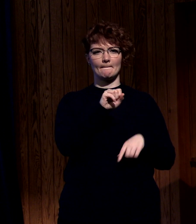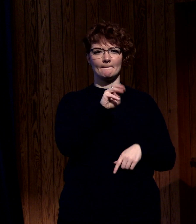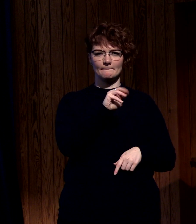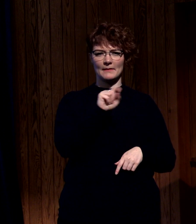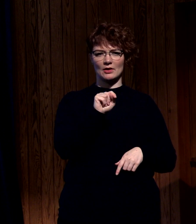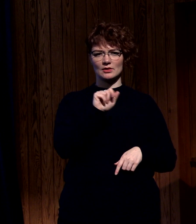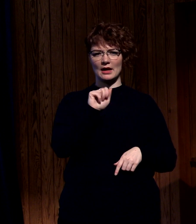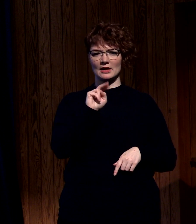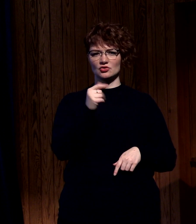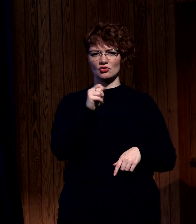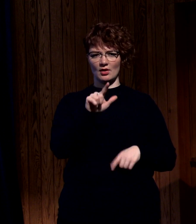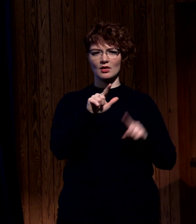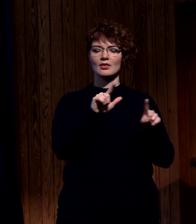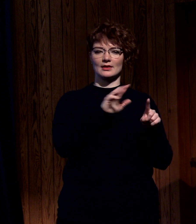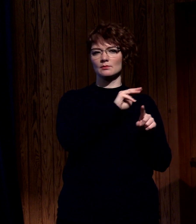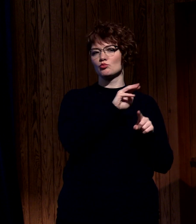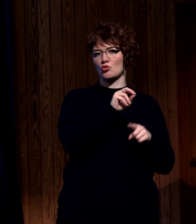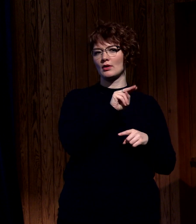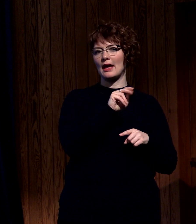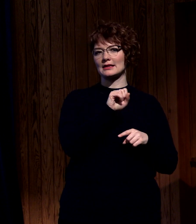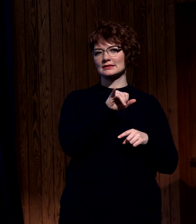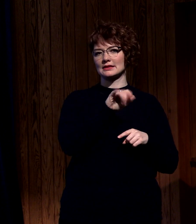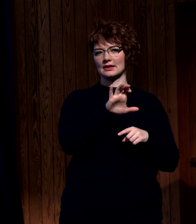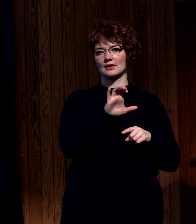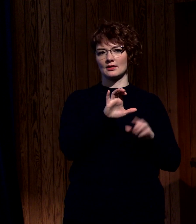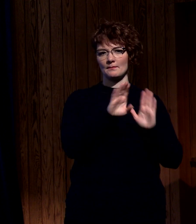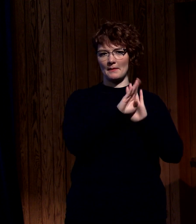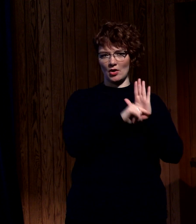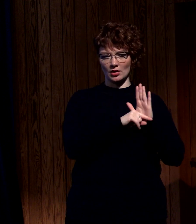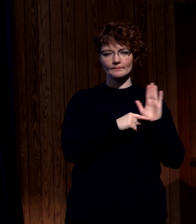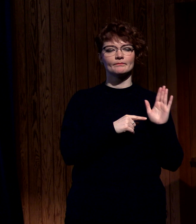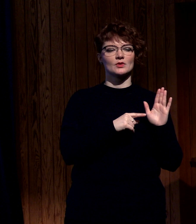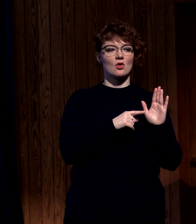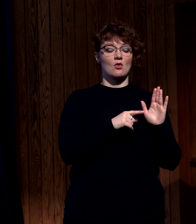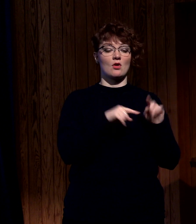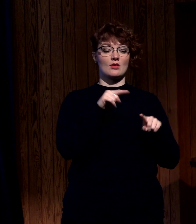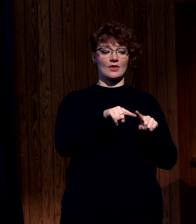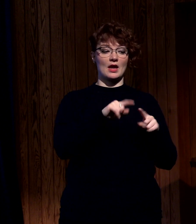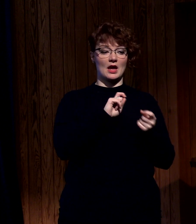Benedictine monastic order. And so they adapted the spirituality